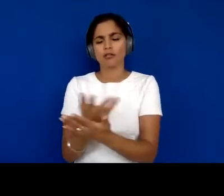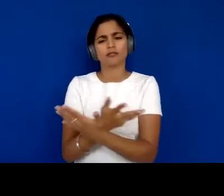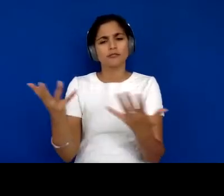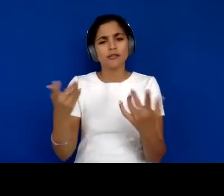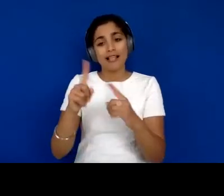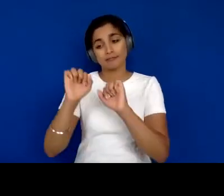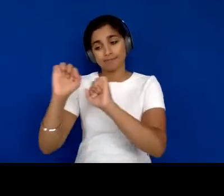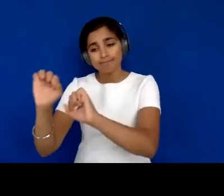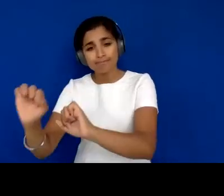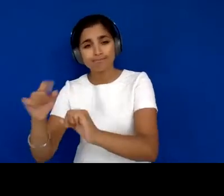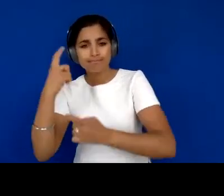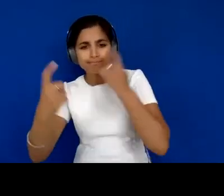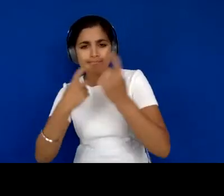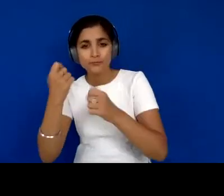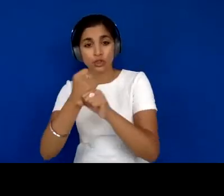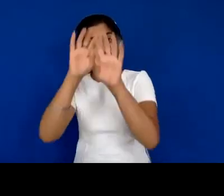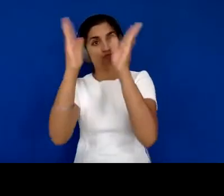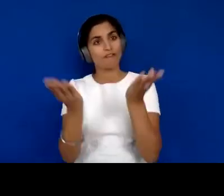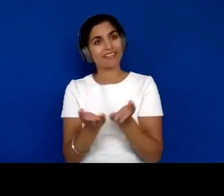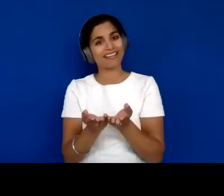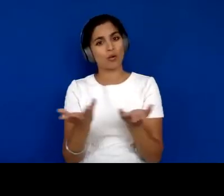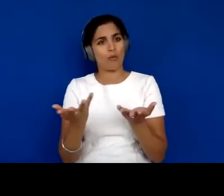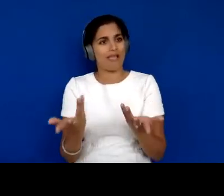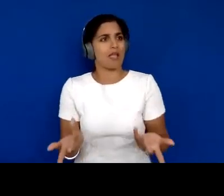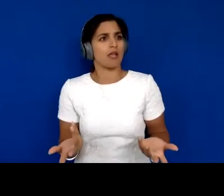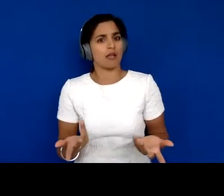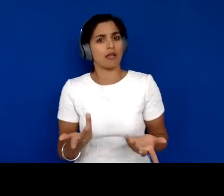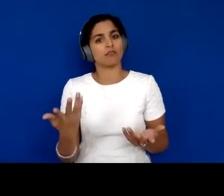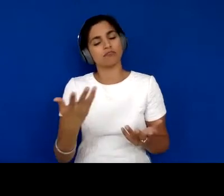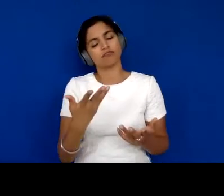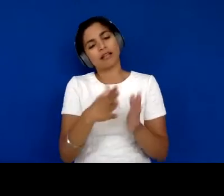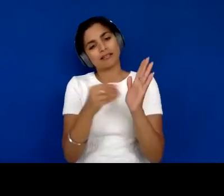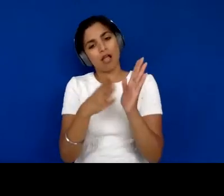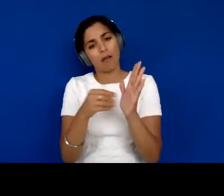stung for example the Amazon River monster is